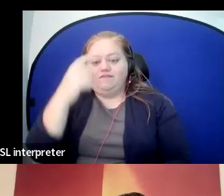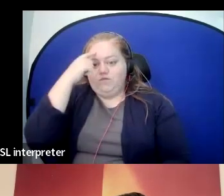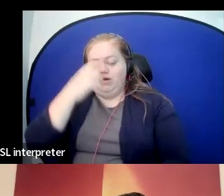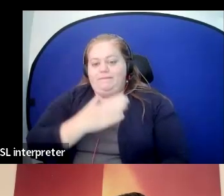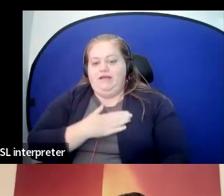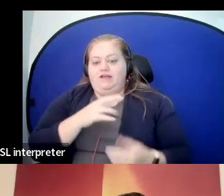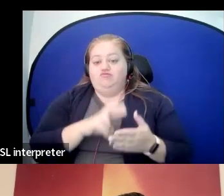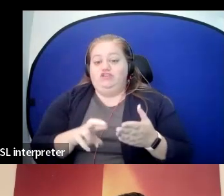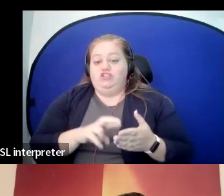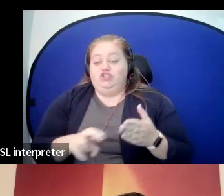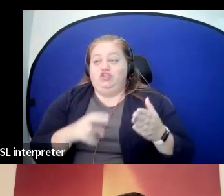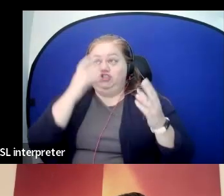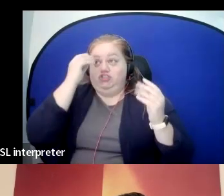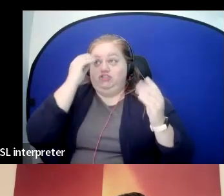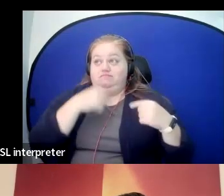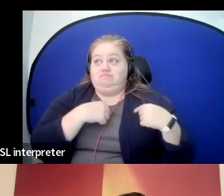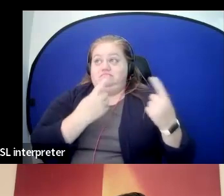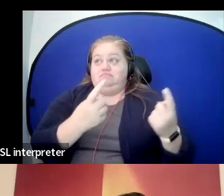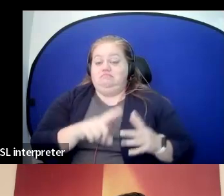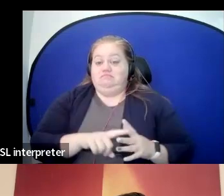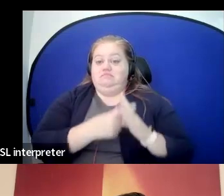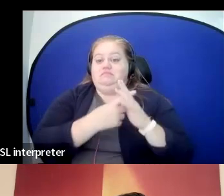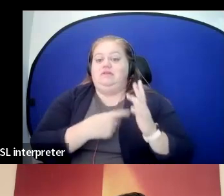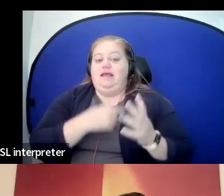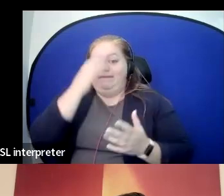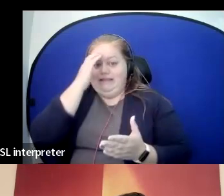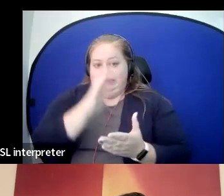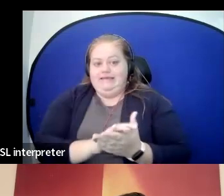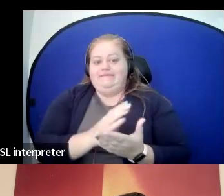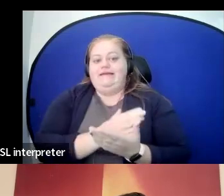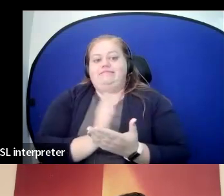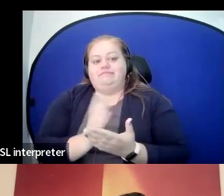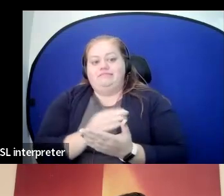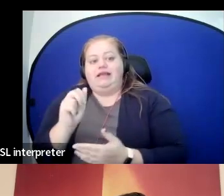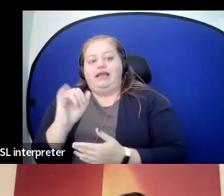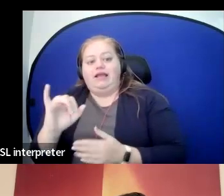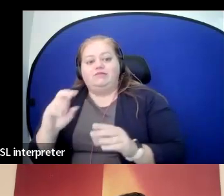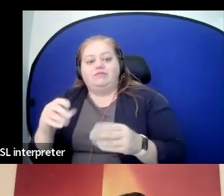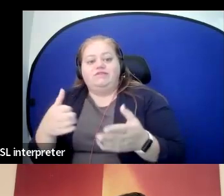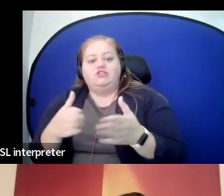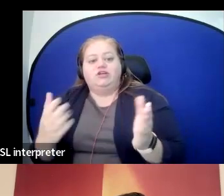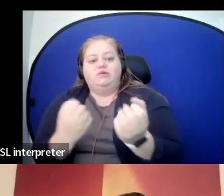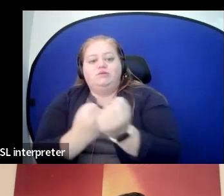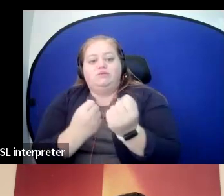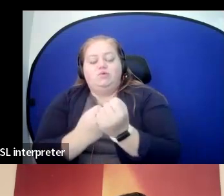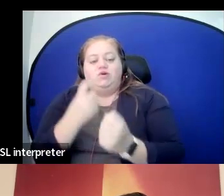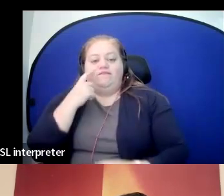So again, I believe in the scalability and power of AI to provide general support to blind and low vision people.